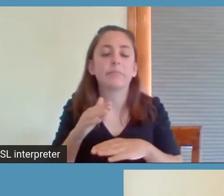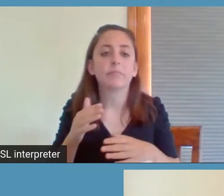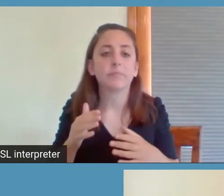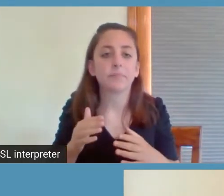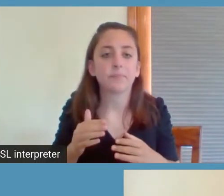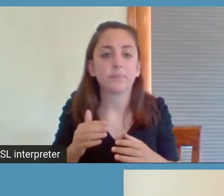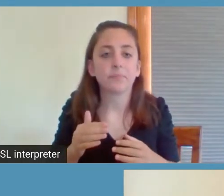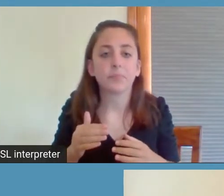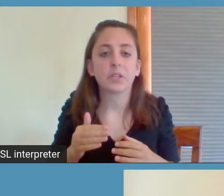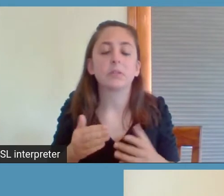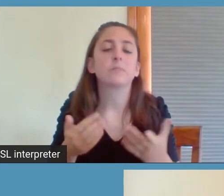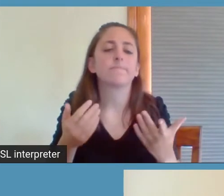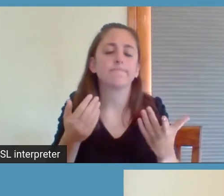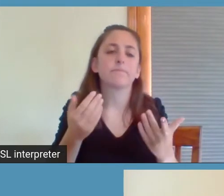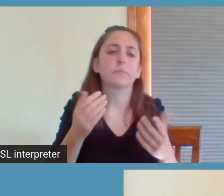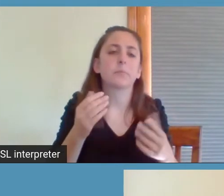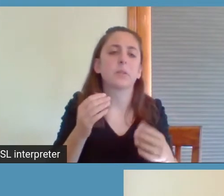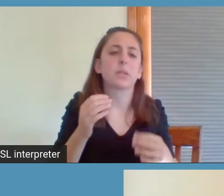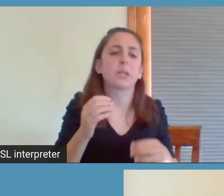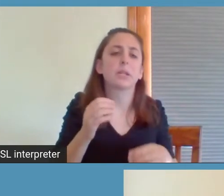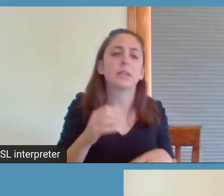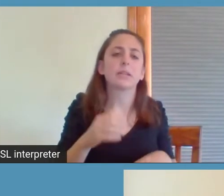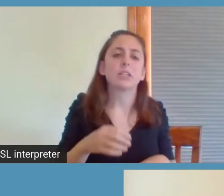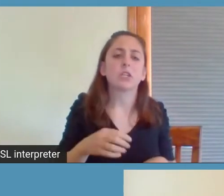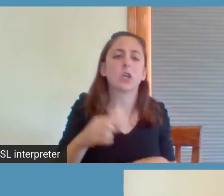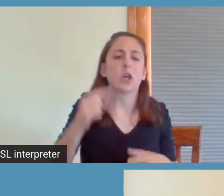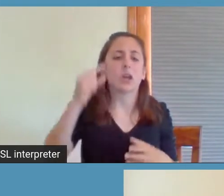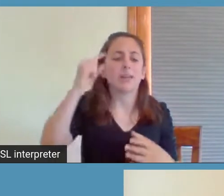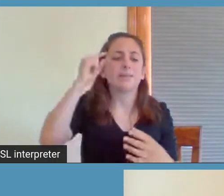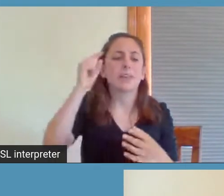there's a lot of confusion about second life for a long time because a lot of people thought it